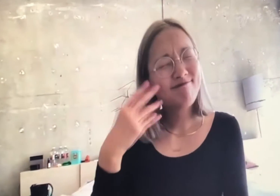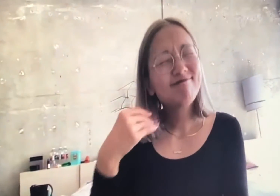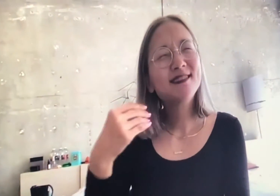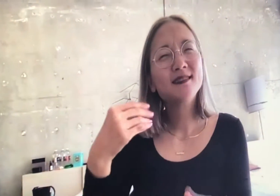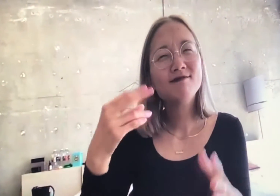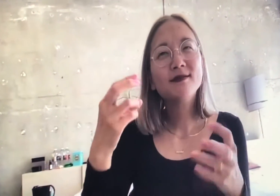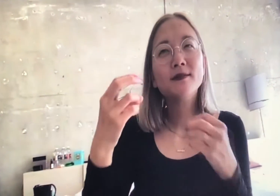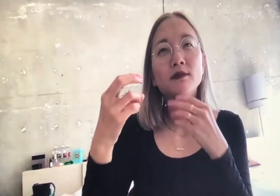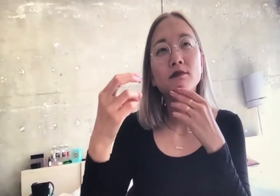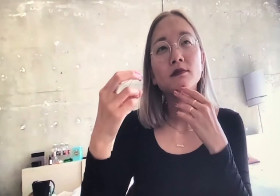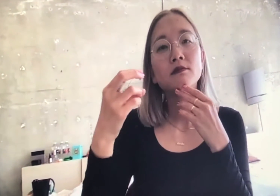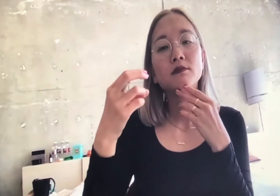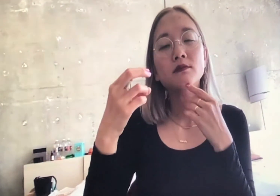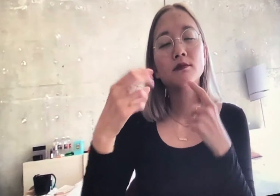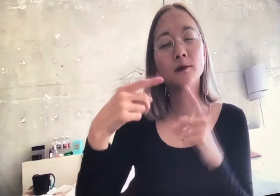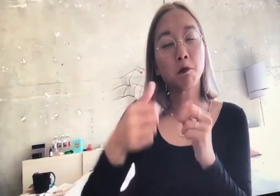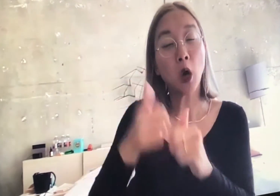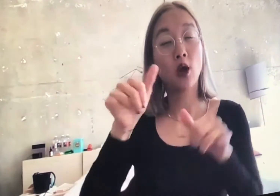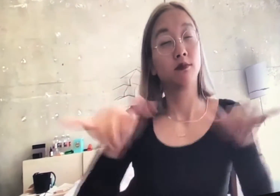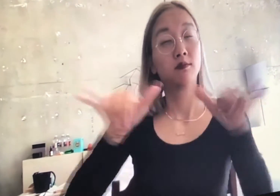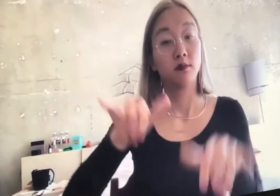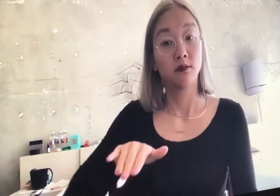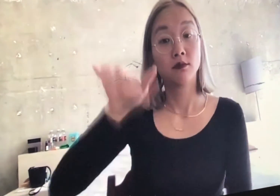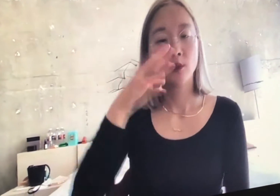I have experience being ignored growing up.